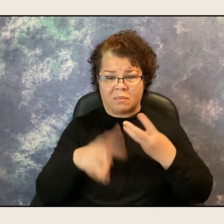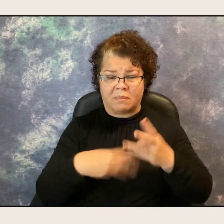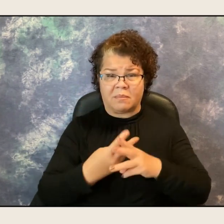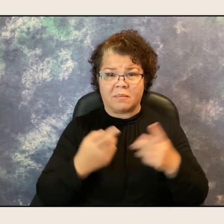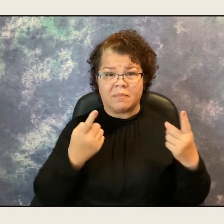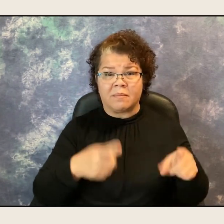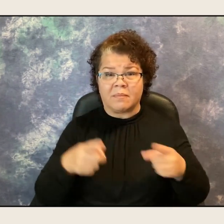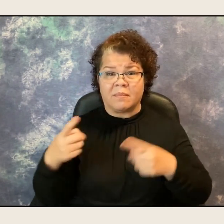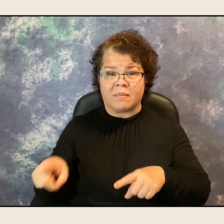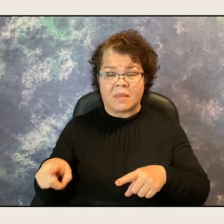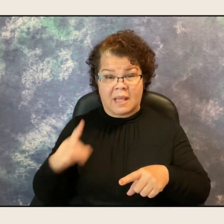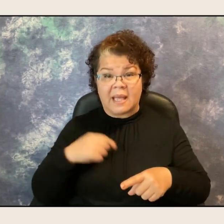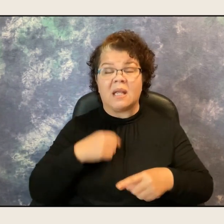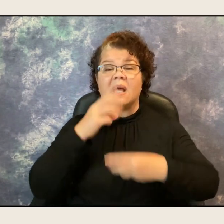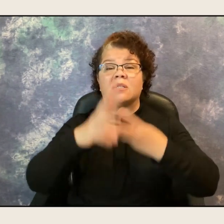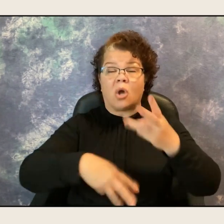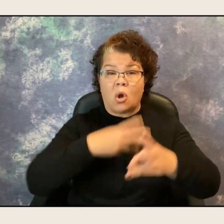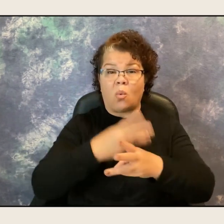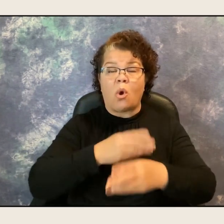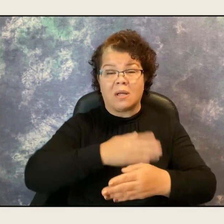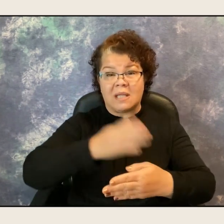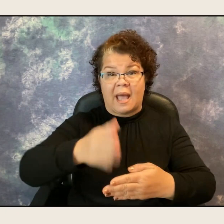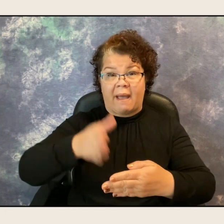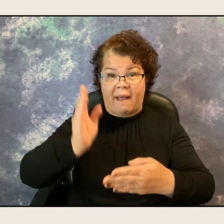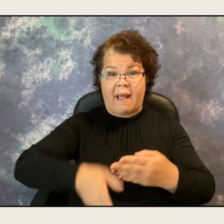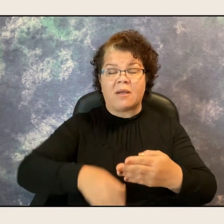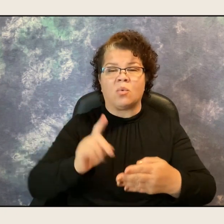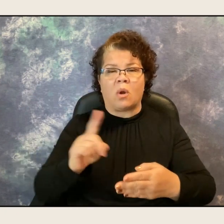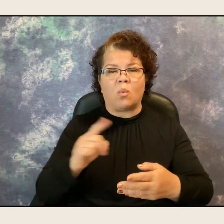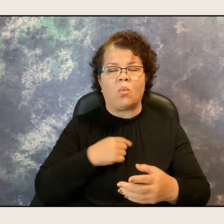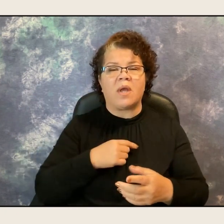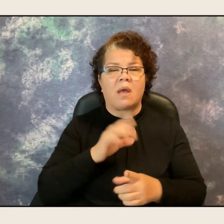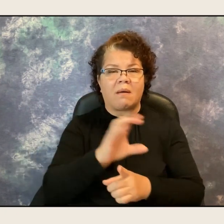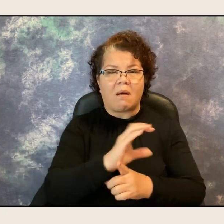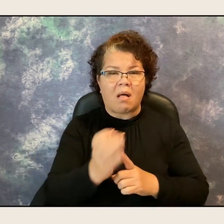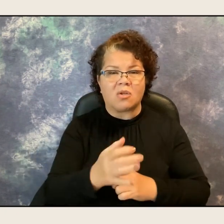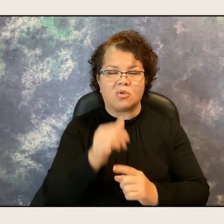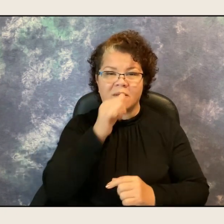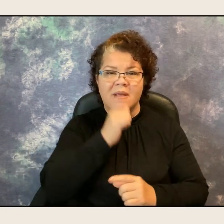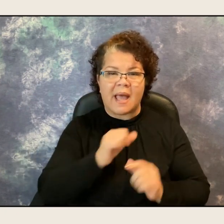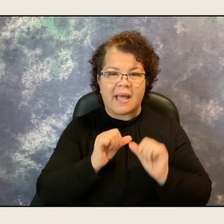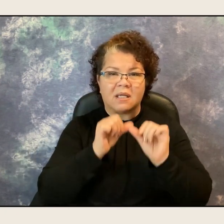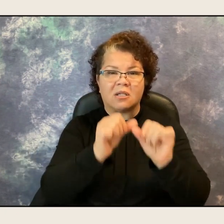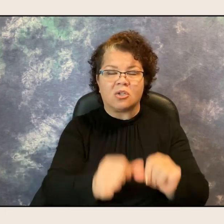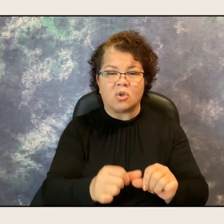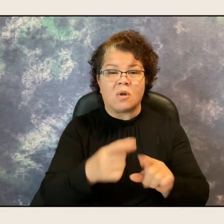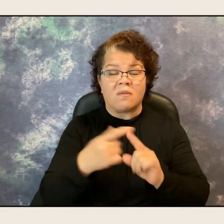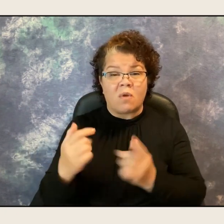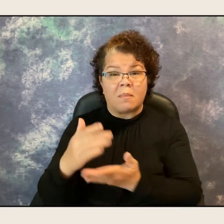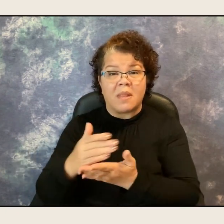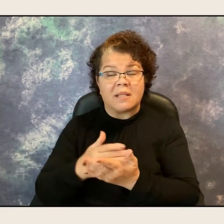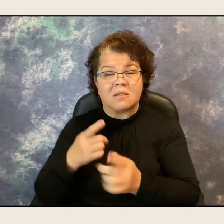that we can look to culturally endure with lessons from Gilgamesh and the Aeneid